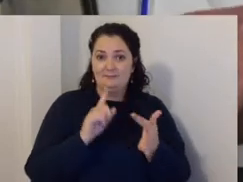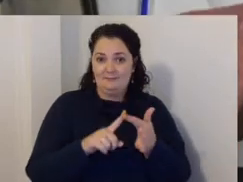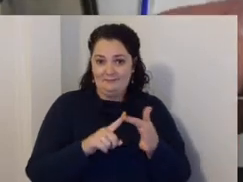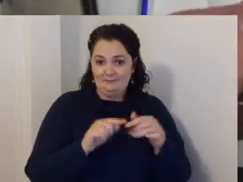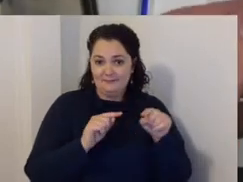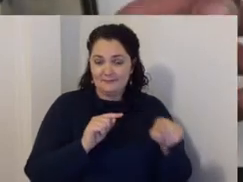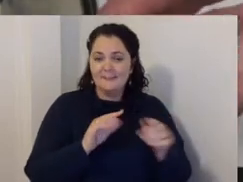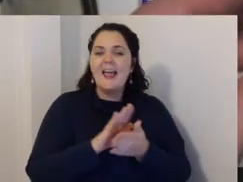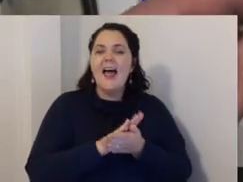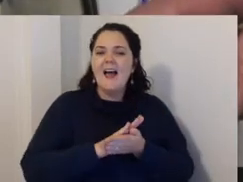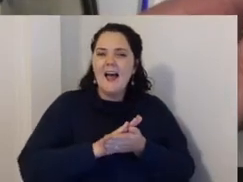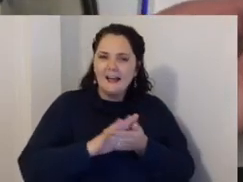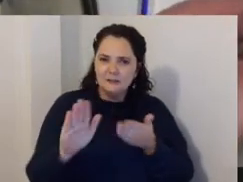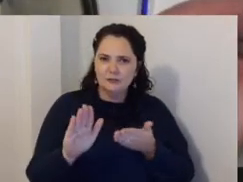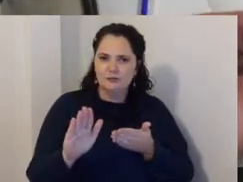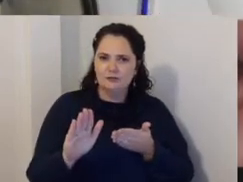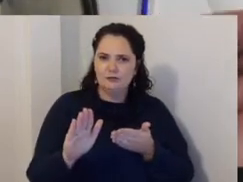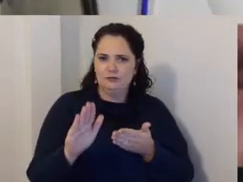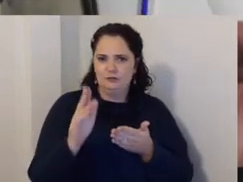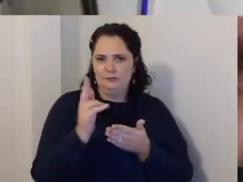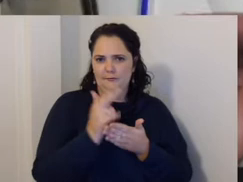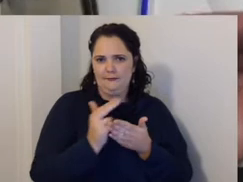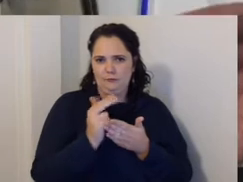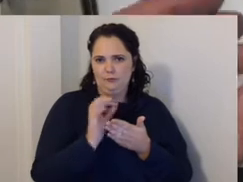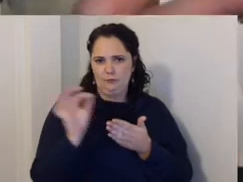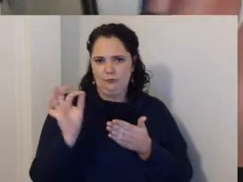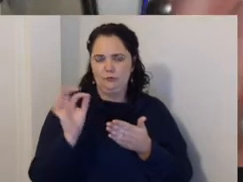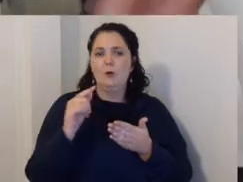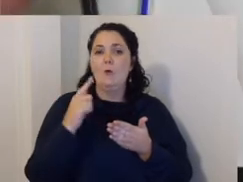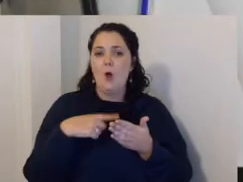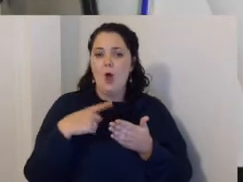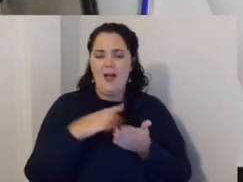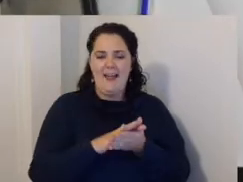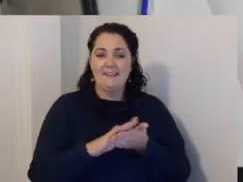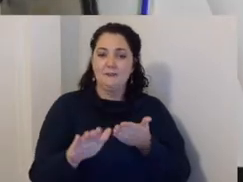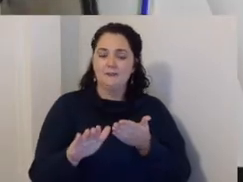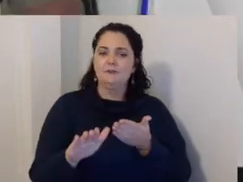and it's an H because it's a hard pencil and it's there's a whole range of pencils I've got a